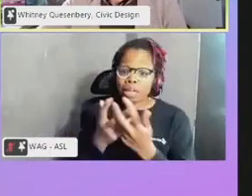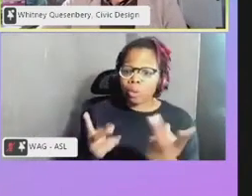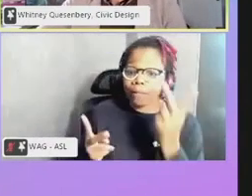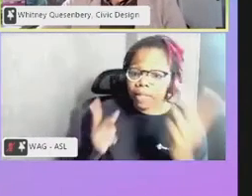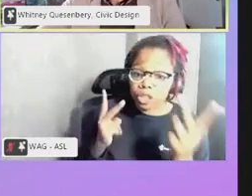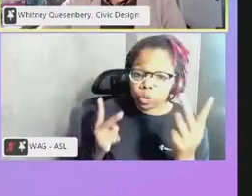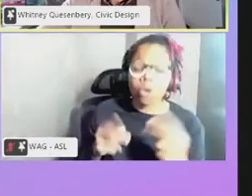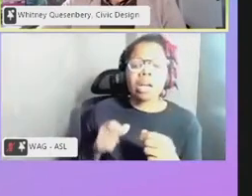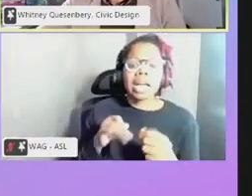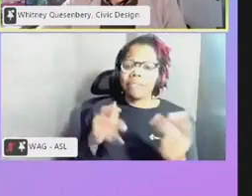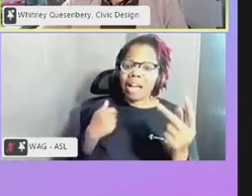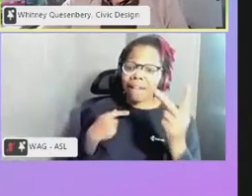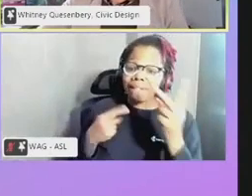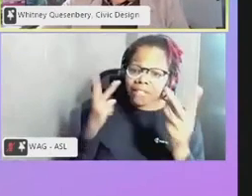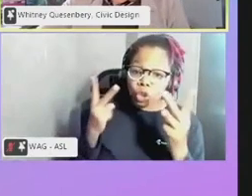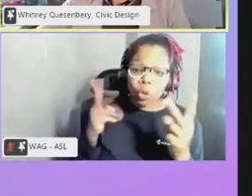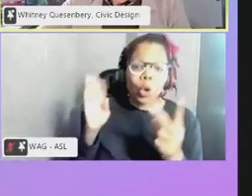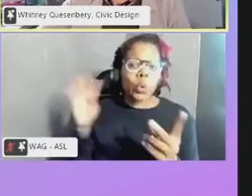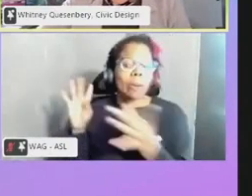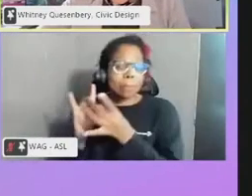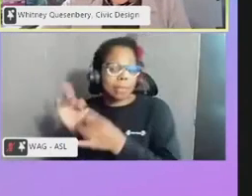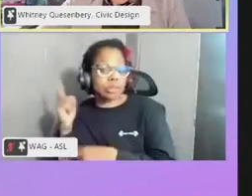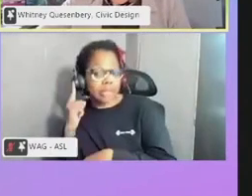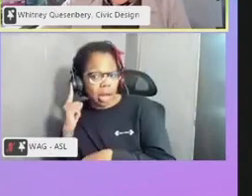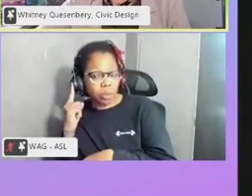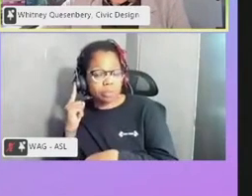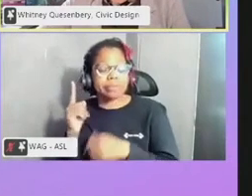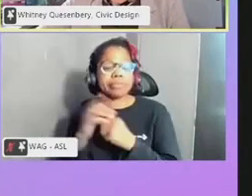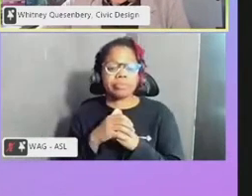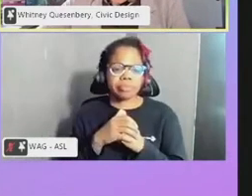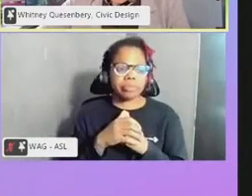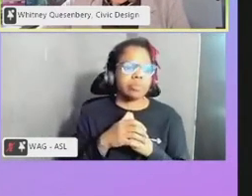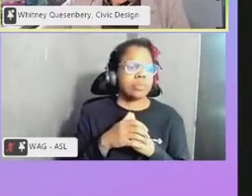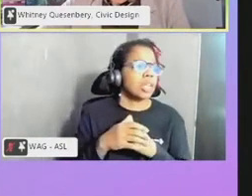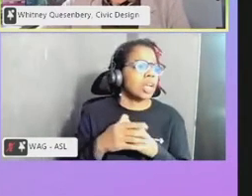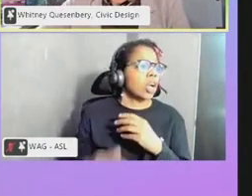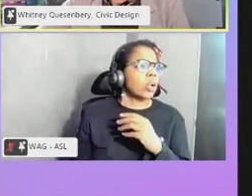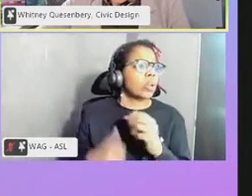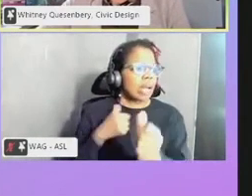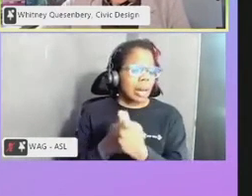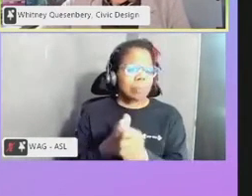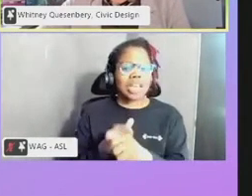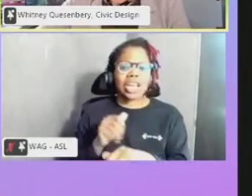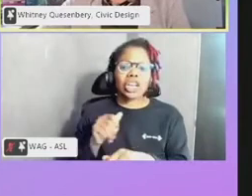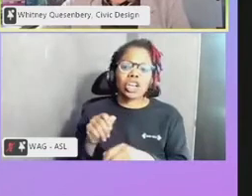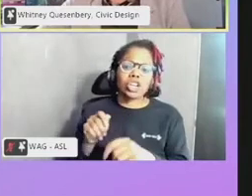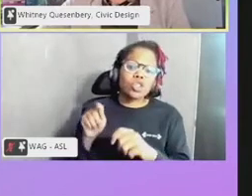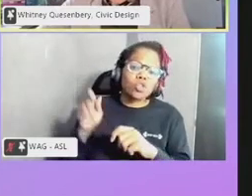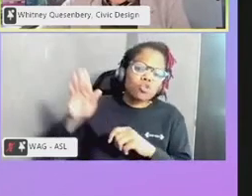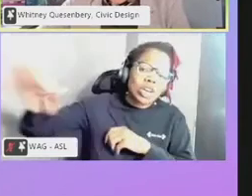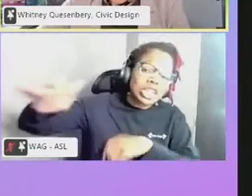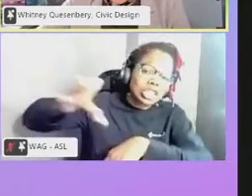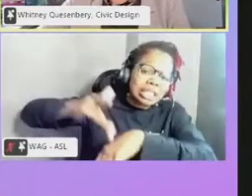communicated, making sure that if there is a sound, there is a corresponding visual, and if there's a